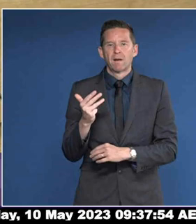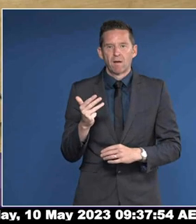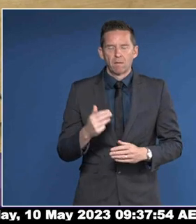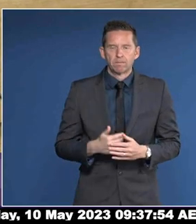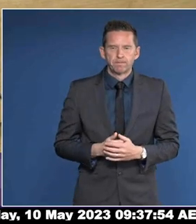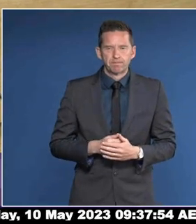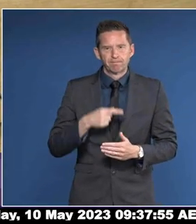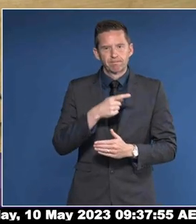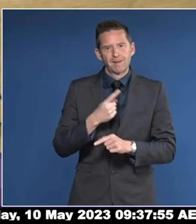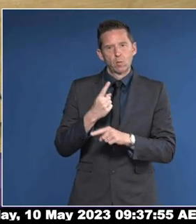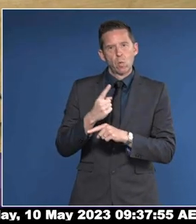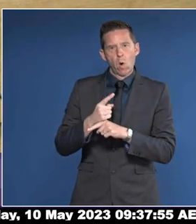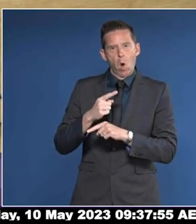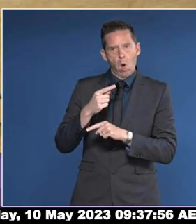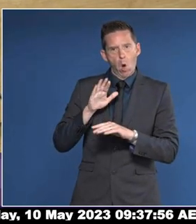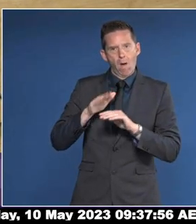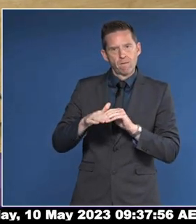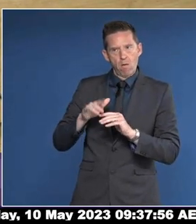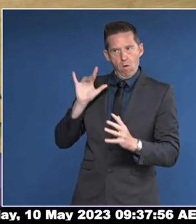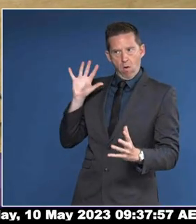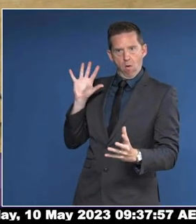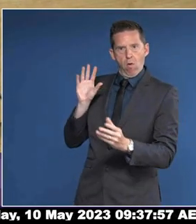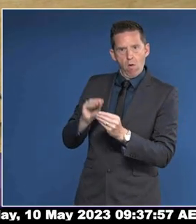"... cumulative impact on Kaleb and Jonathon ..."